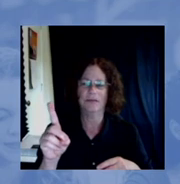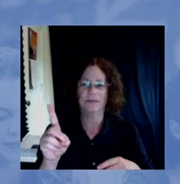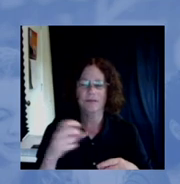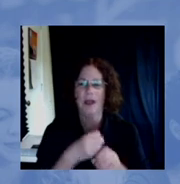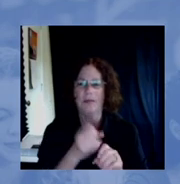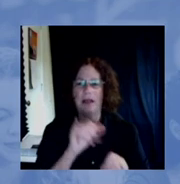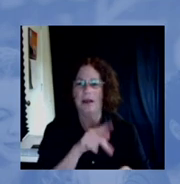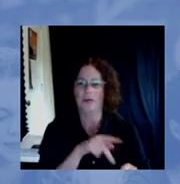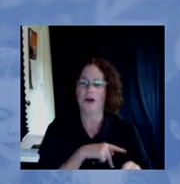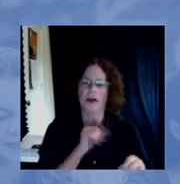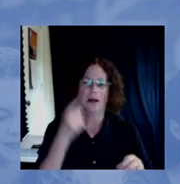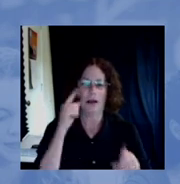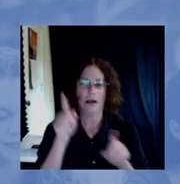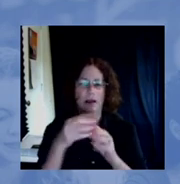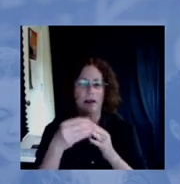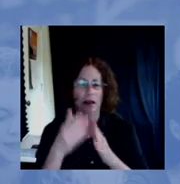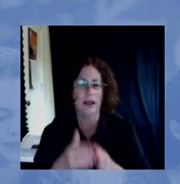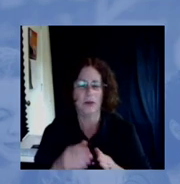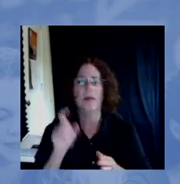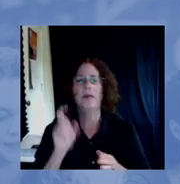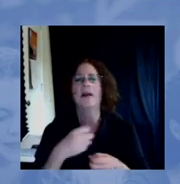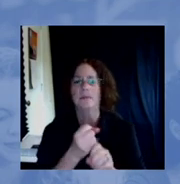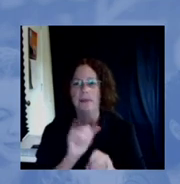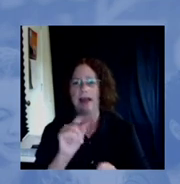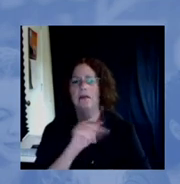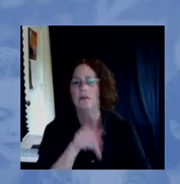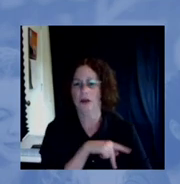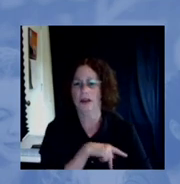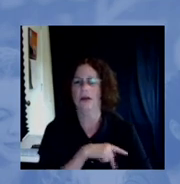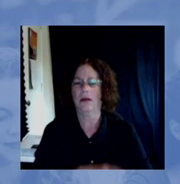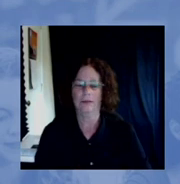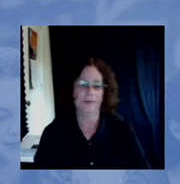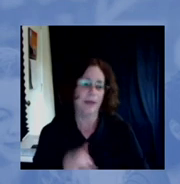THAT AS LEADERS, WE MUST PERSONALIZE IT >> THAT'S WHAT BEST LEADERS DO. I LOVE HOW